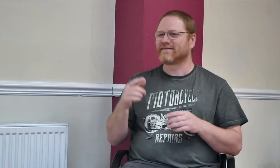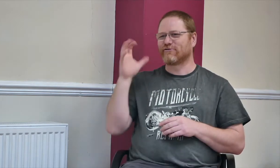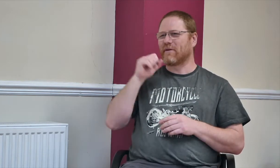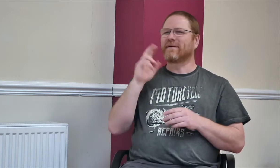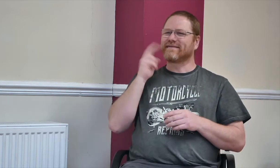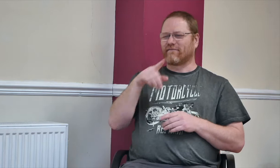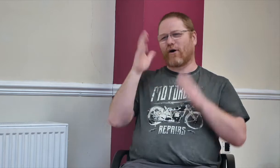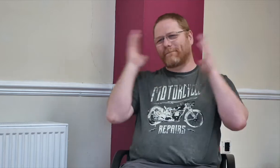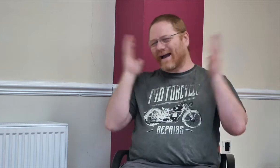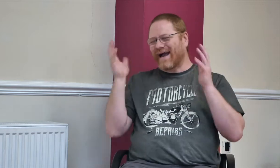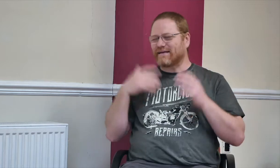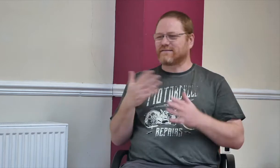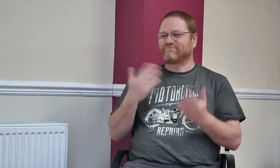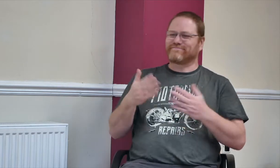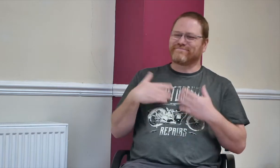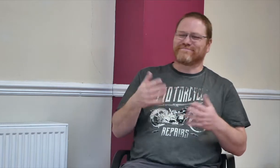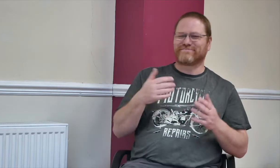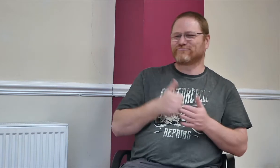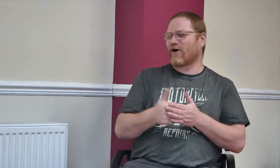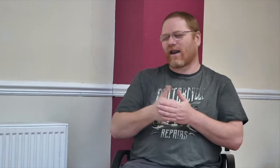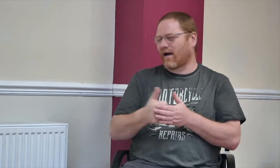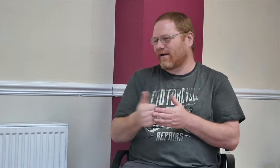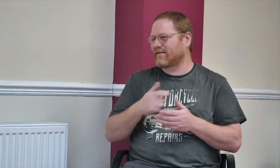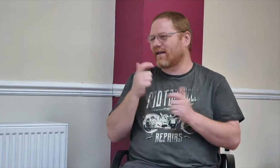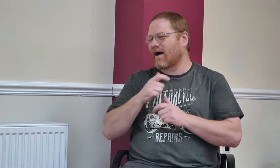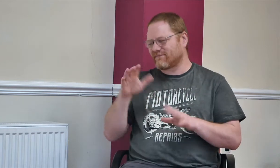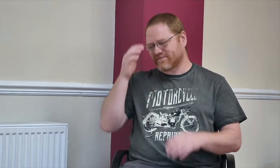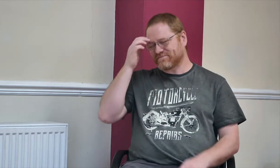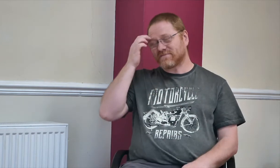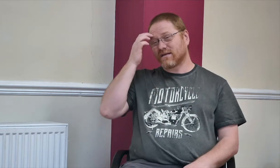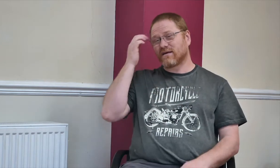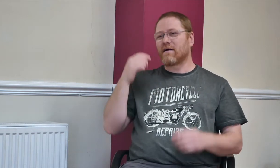I remember some deaf teasing me for being big-headed! That would be a regular joke.